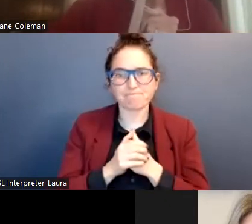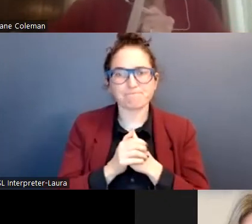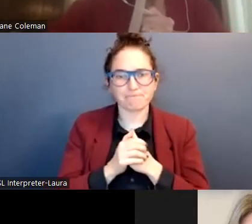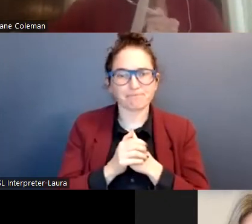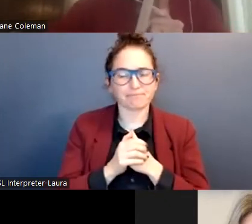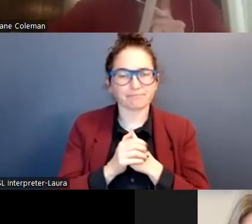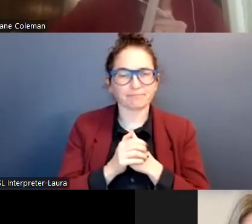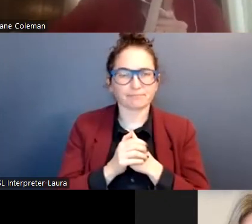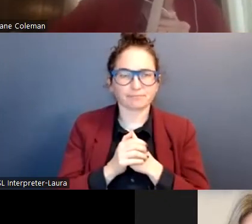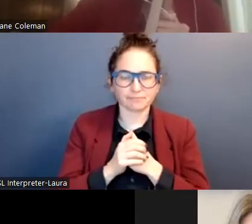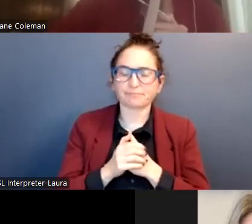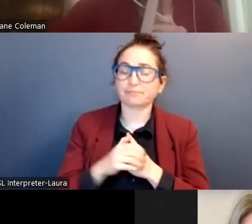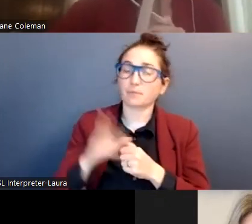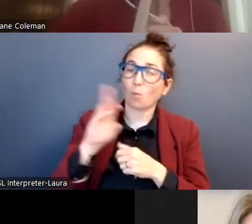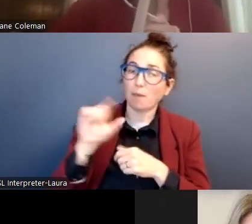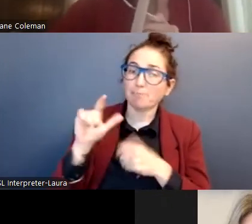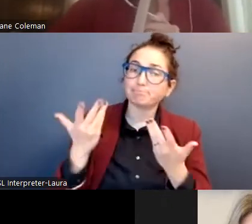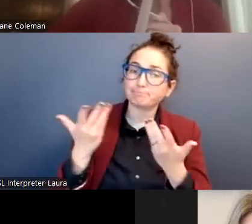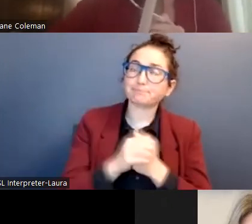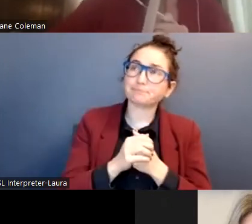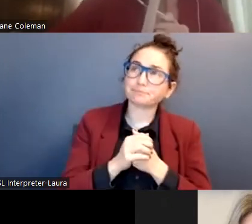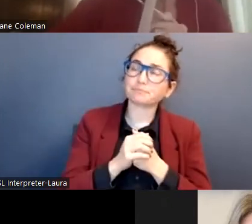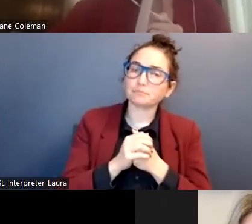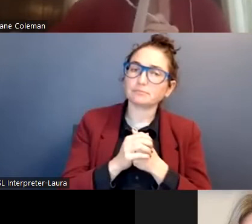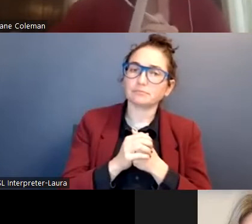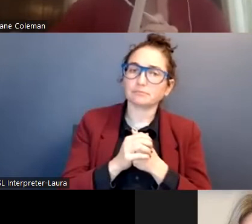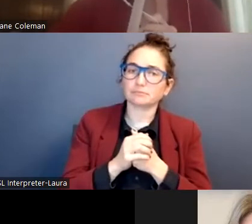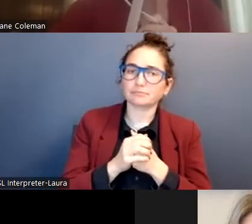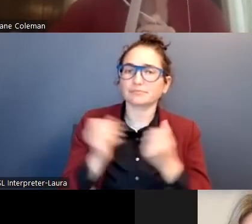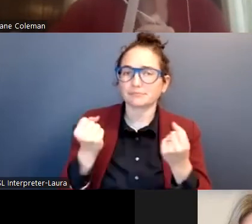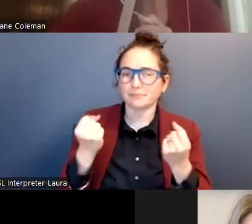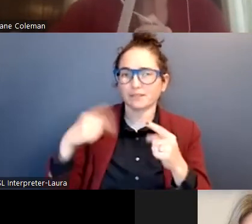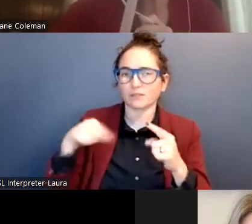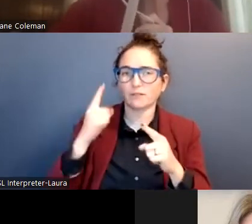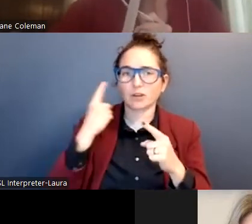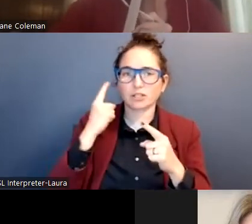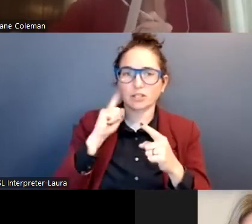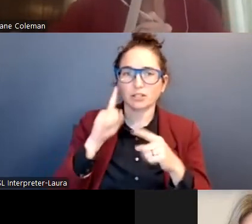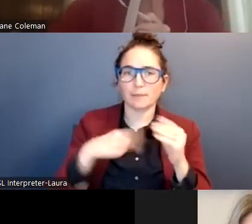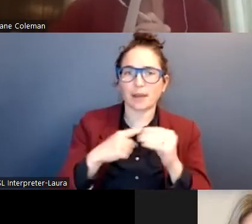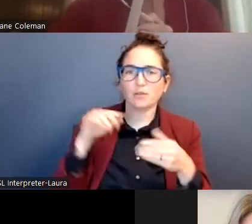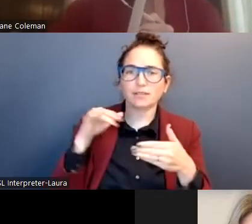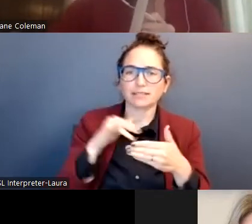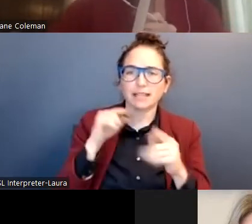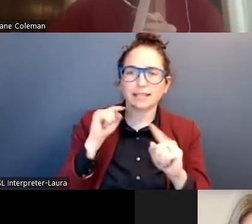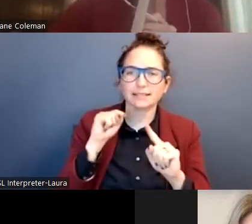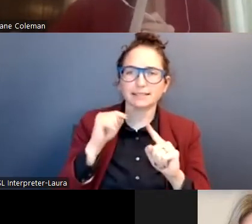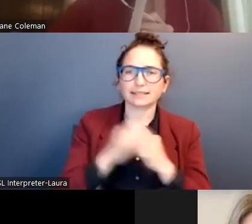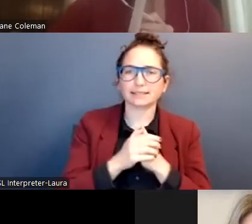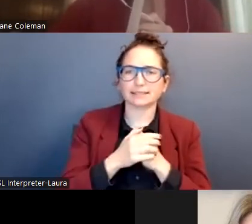Diane Coleman: Well, Vidal, buddy of mine heard of Lisa Izod, a study physicians perceptions of people with